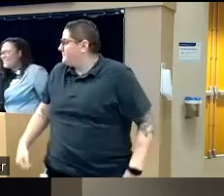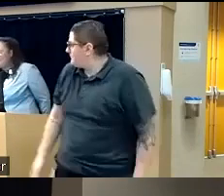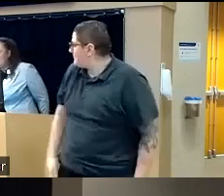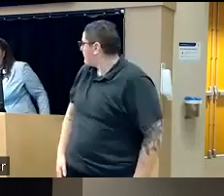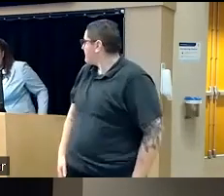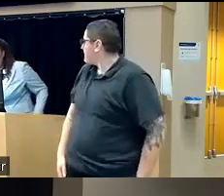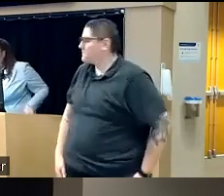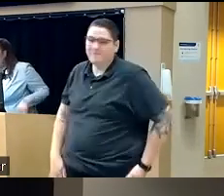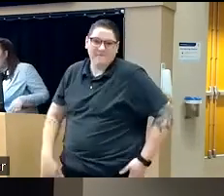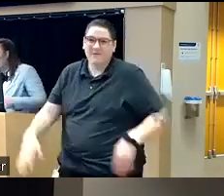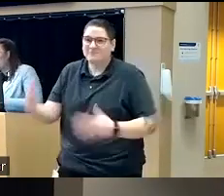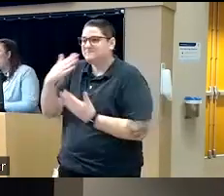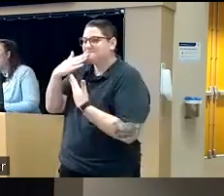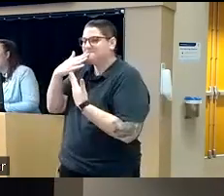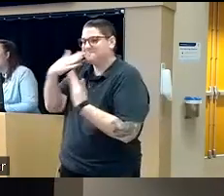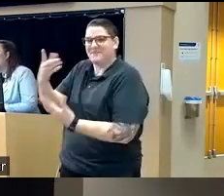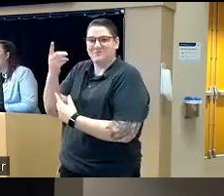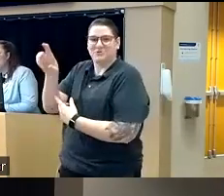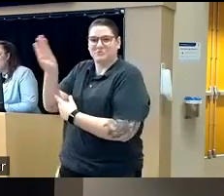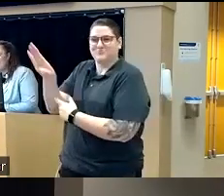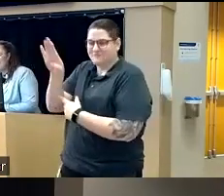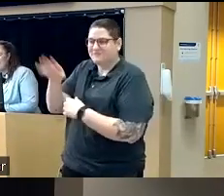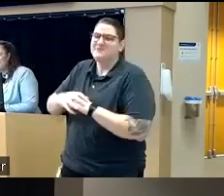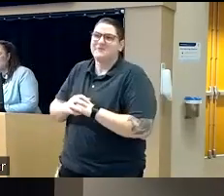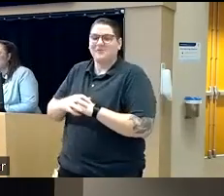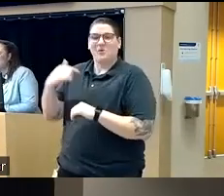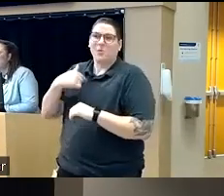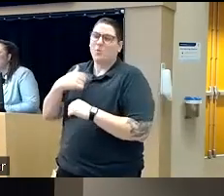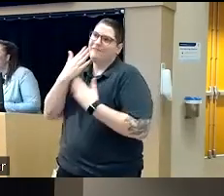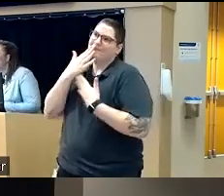um so um thank you Dr beshevitz Who We affectionately uh refer to as our medical